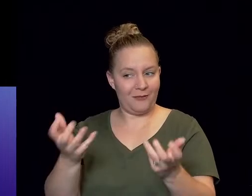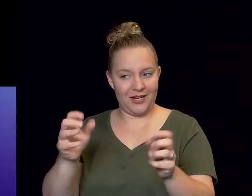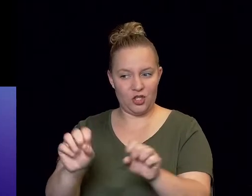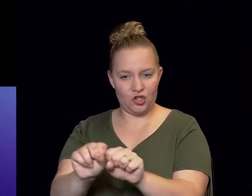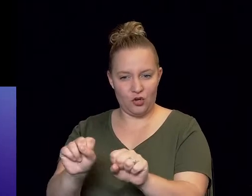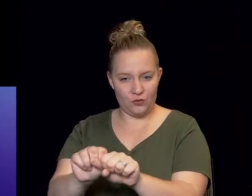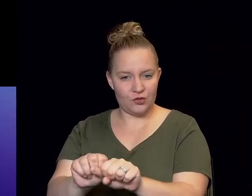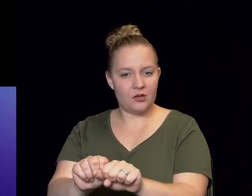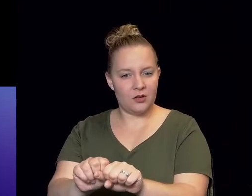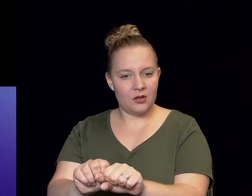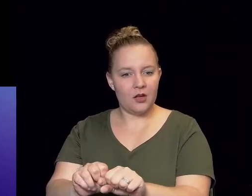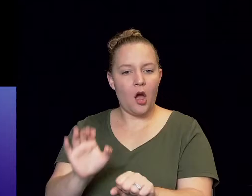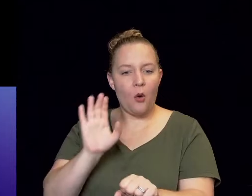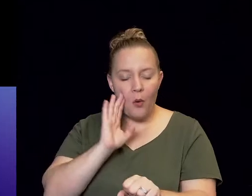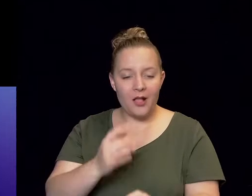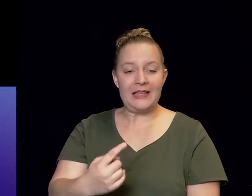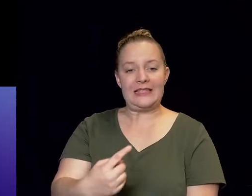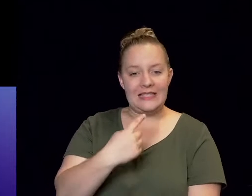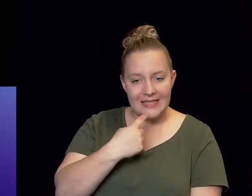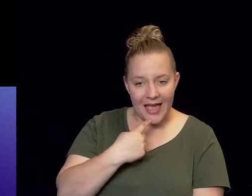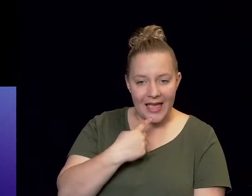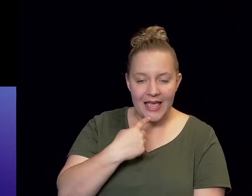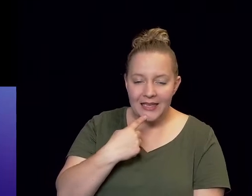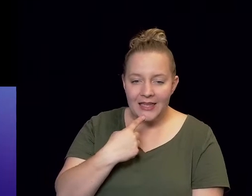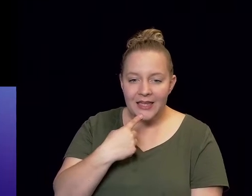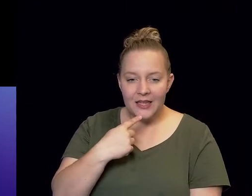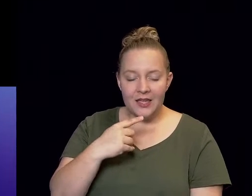like that. I'm going to say the variable and then I'm going to use that semi-colon and i'm going